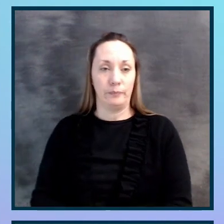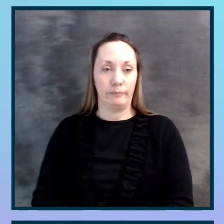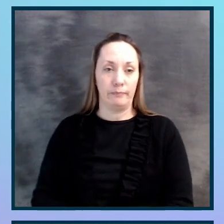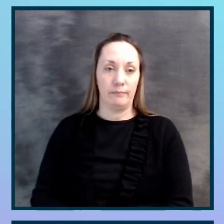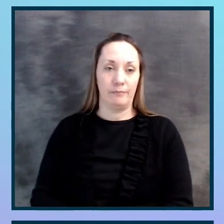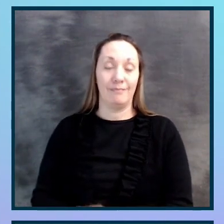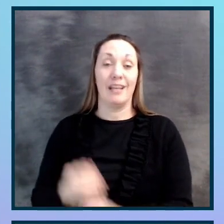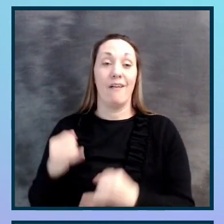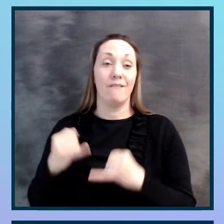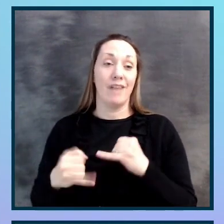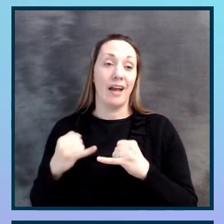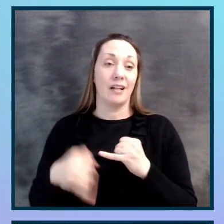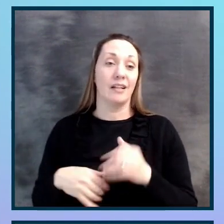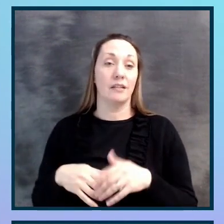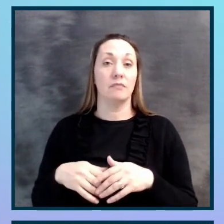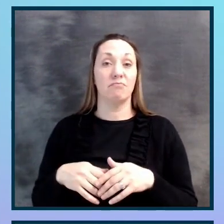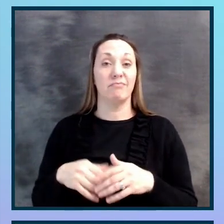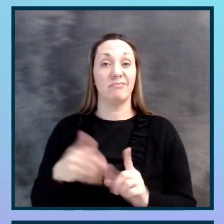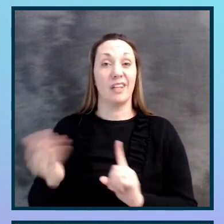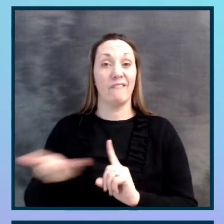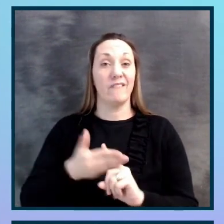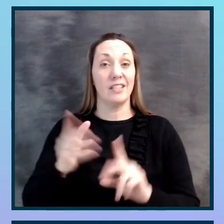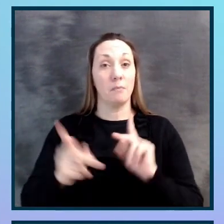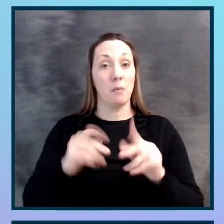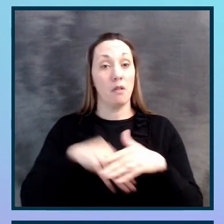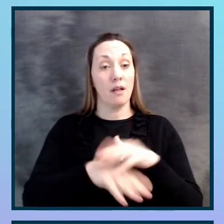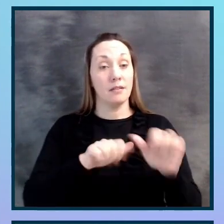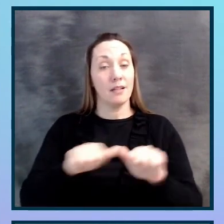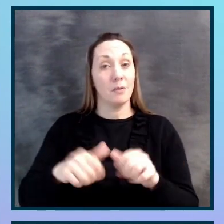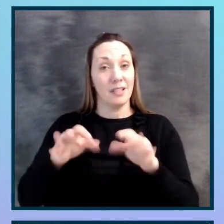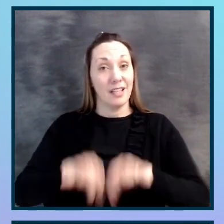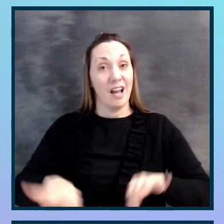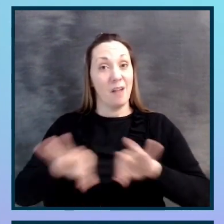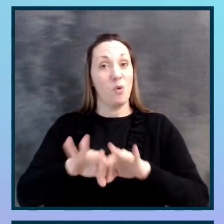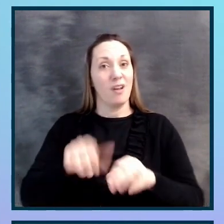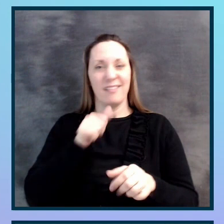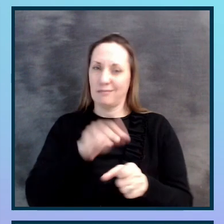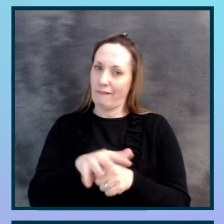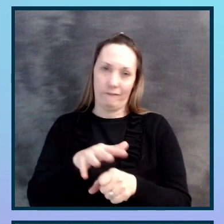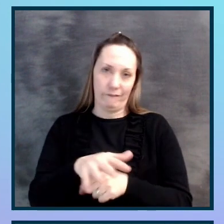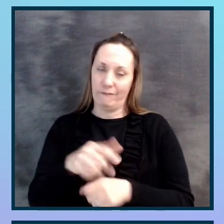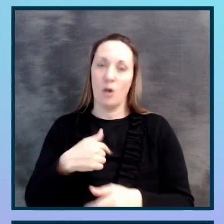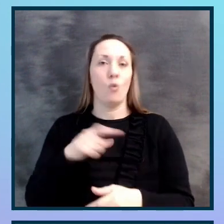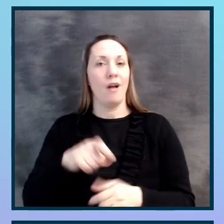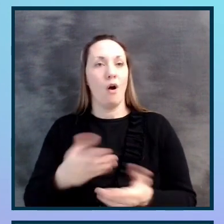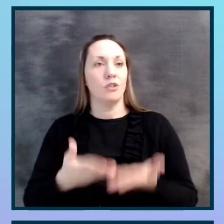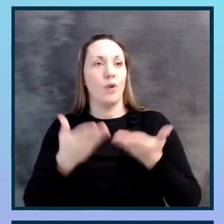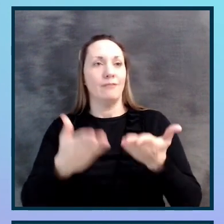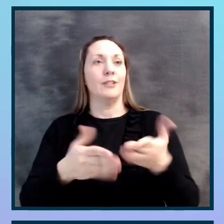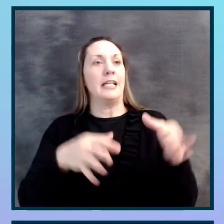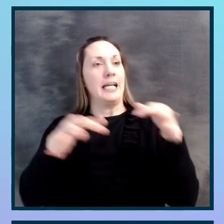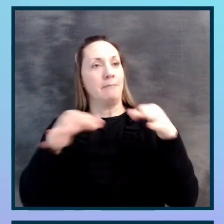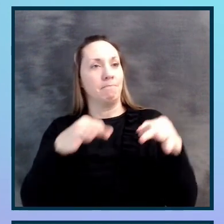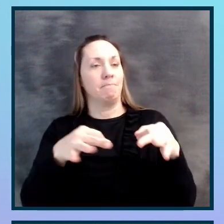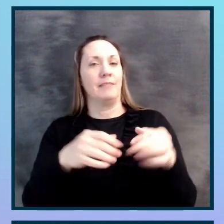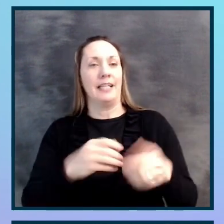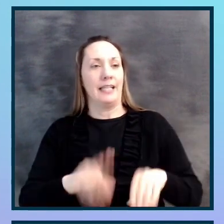Finally, convincing people that accessibility is important isn't enough, we also have to give them the vocabulary and the skills to actually do the work